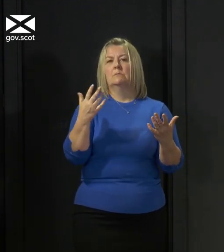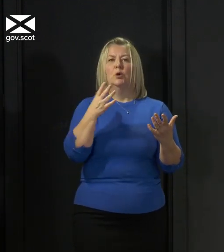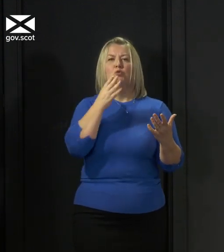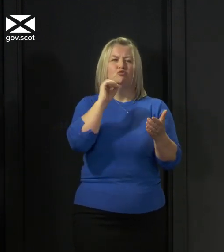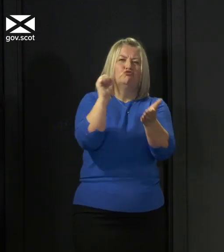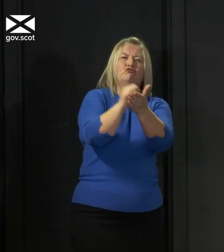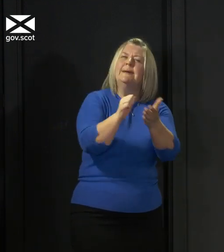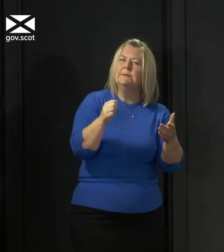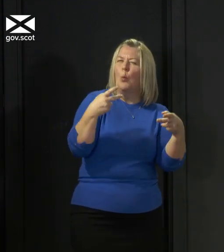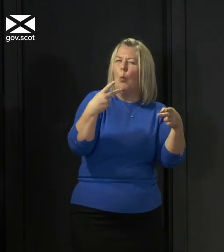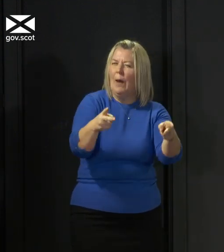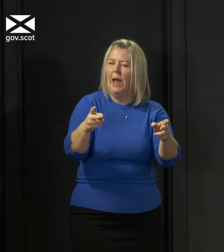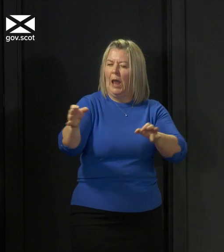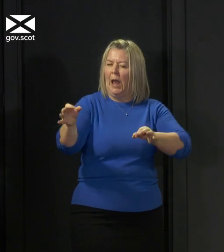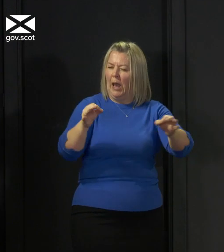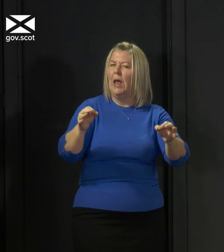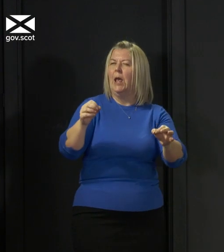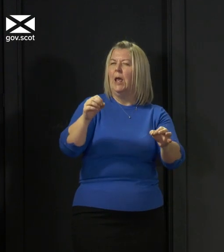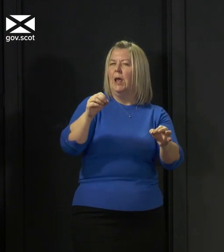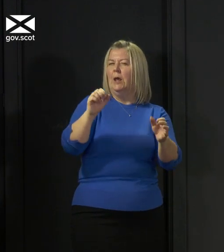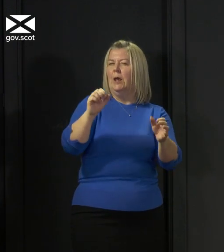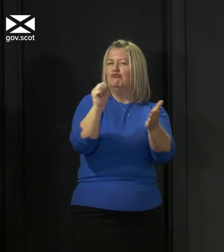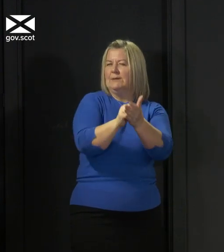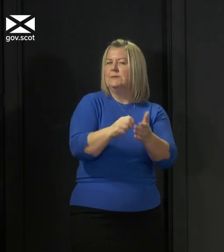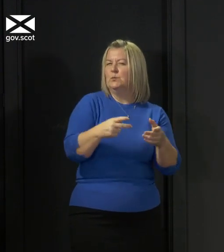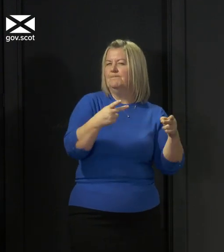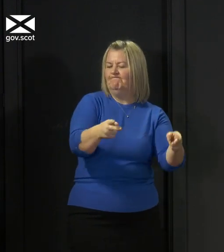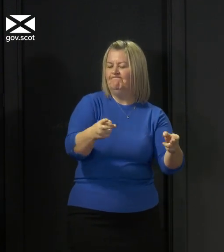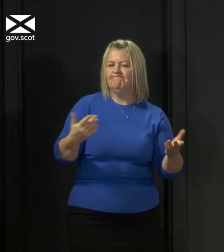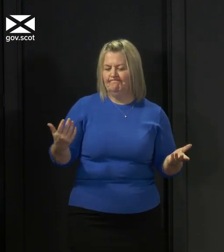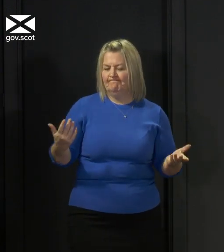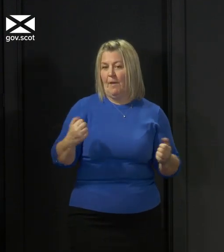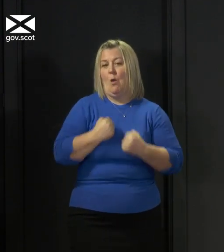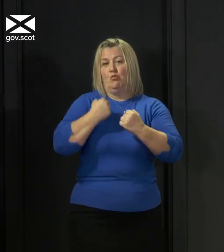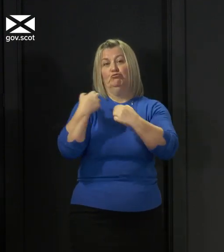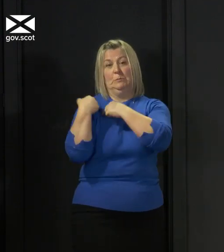strategic way so all of these things are all responsibilities and the